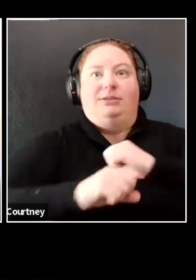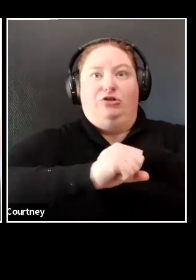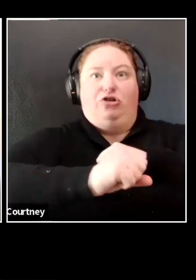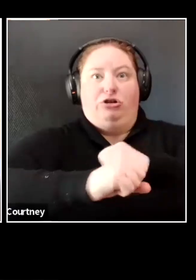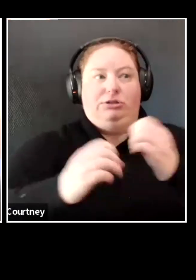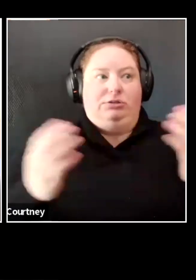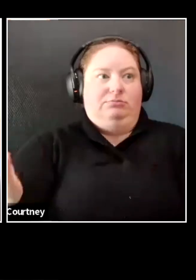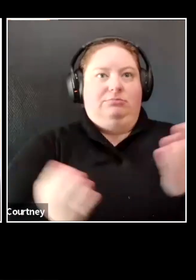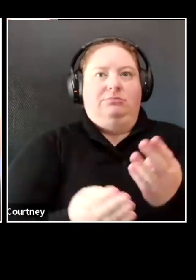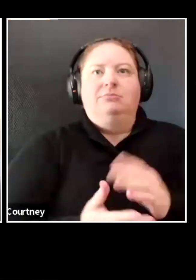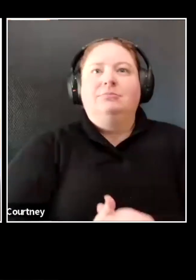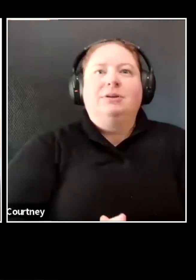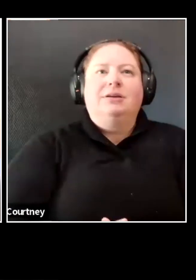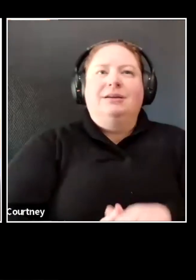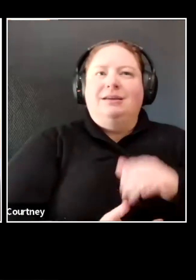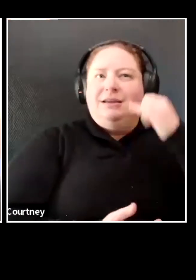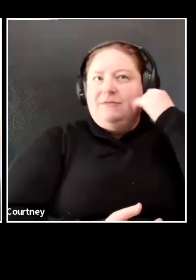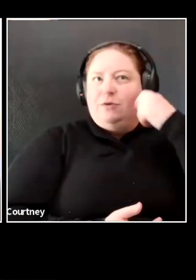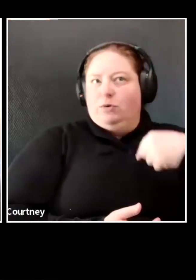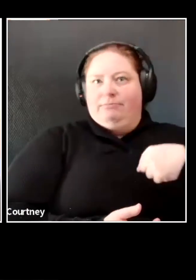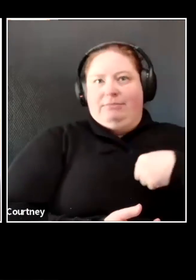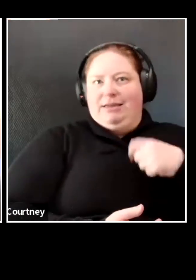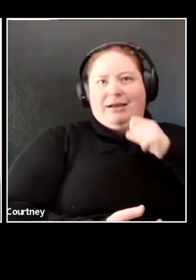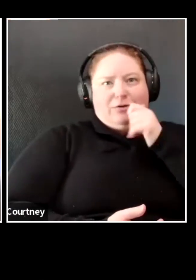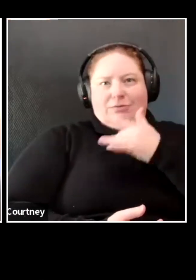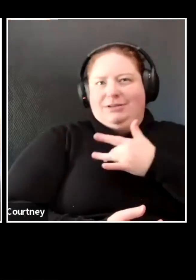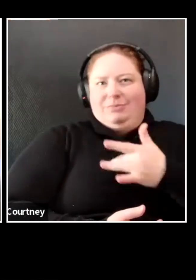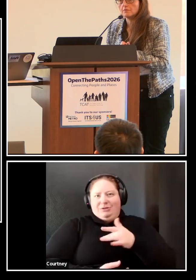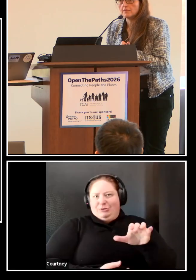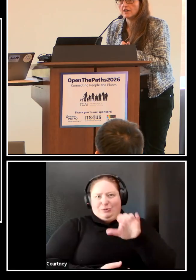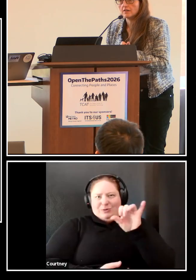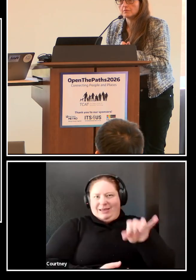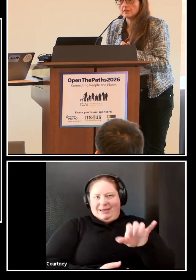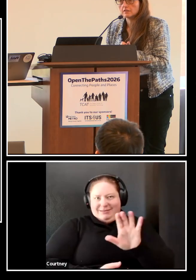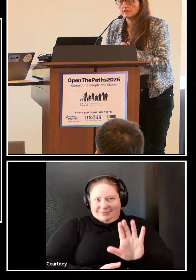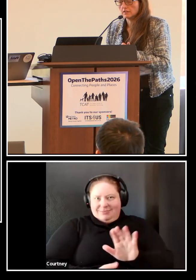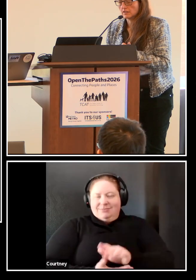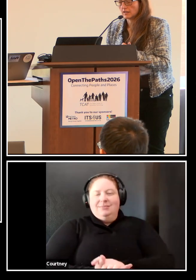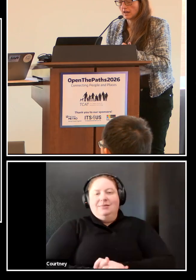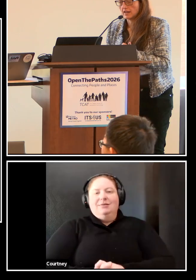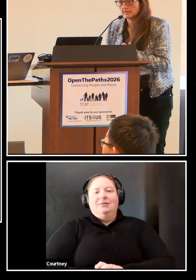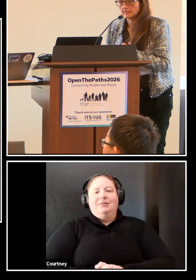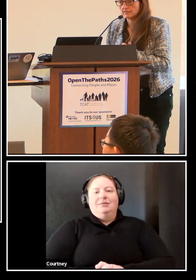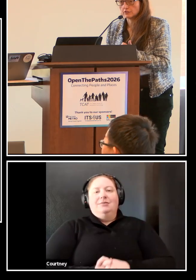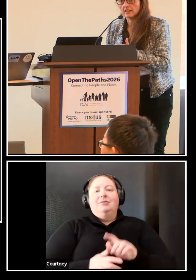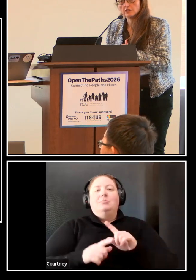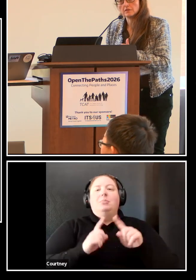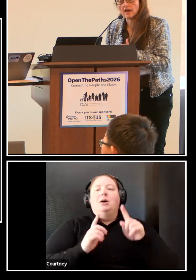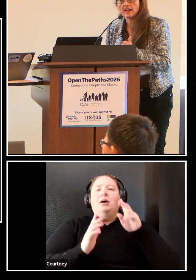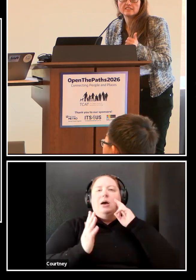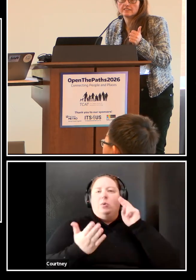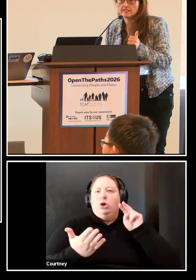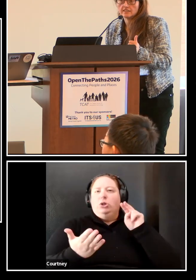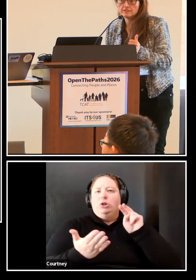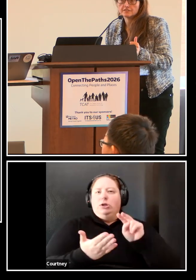it were me and I don't do these kinds of things I would probably um look at so I would add data